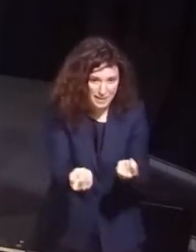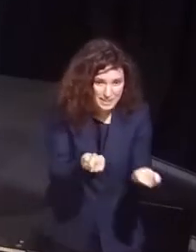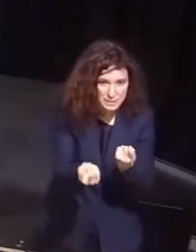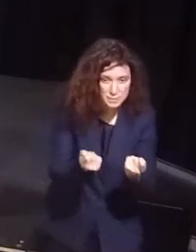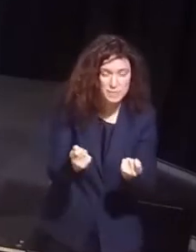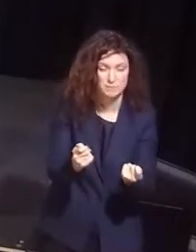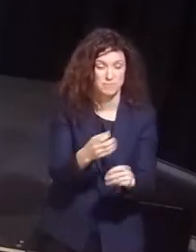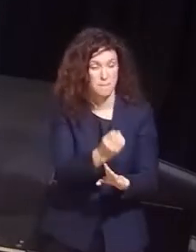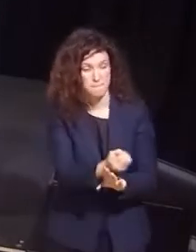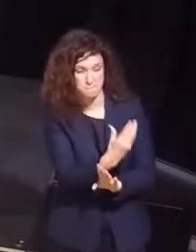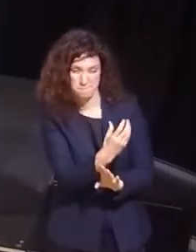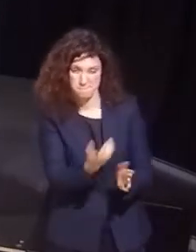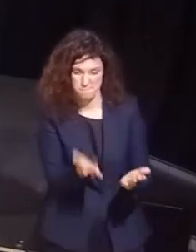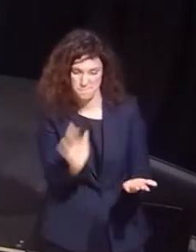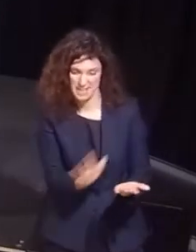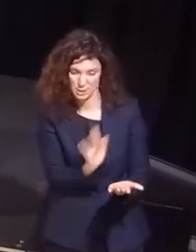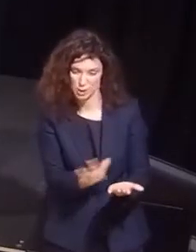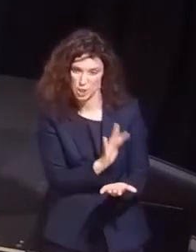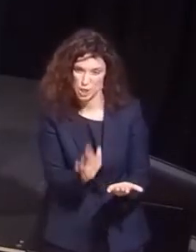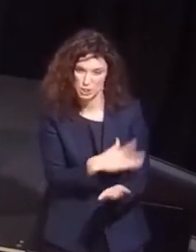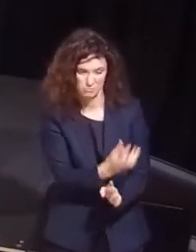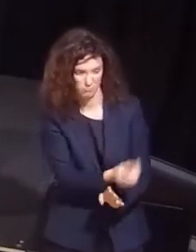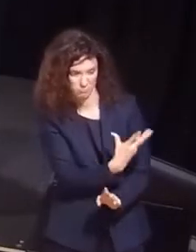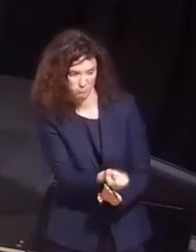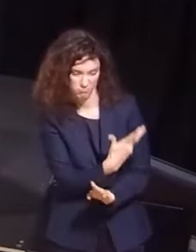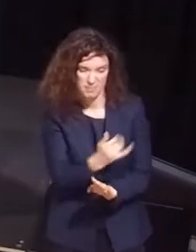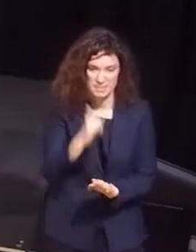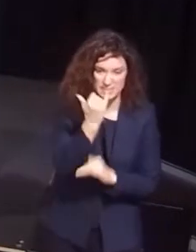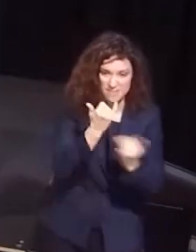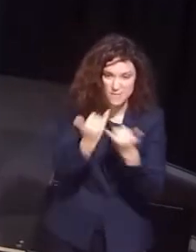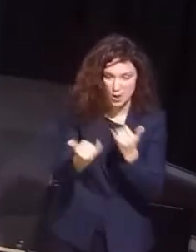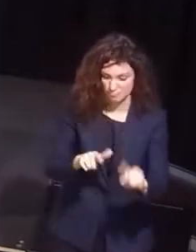telephones, televisions and typewriters." All in the 1960s.